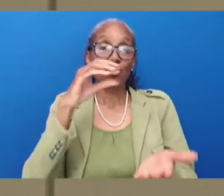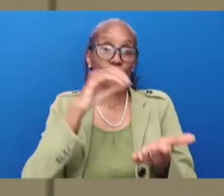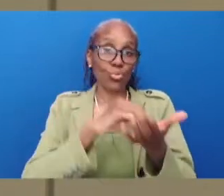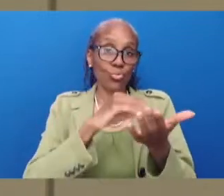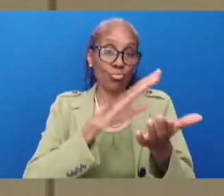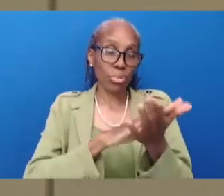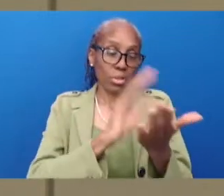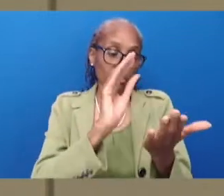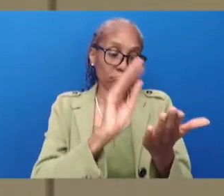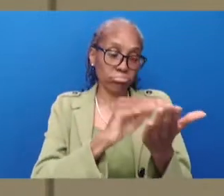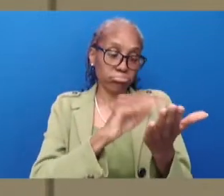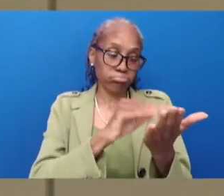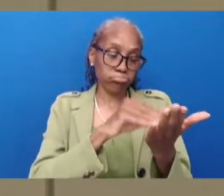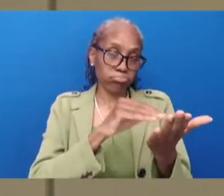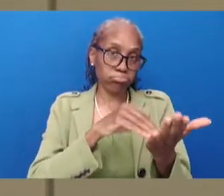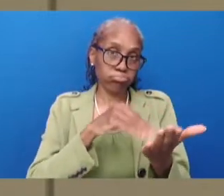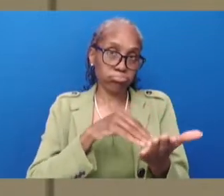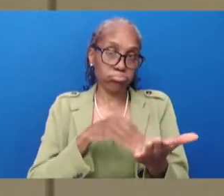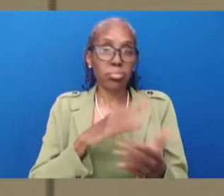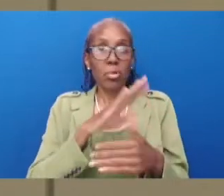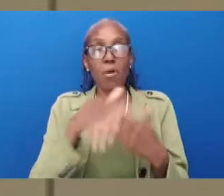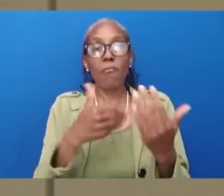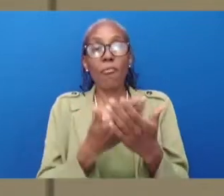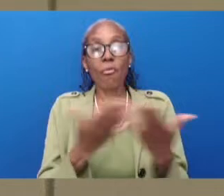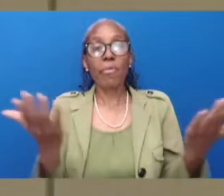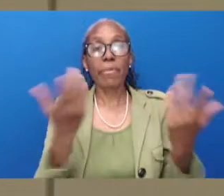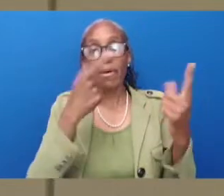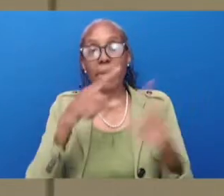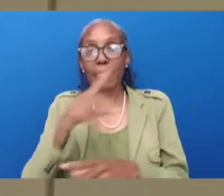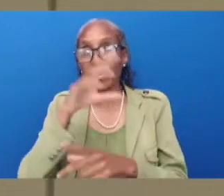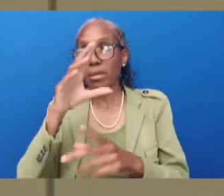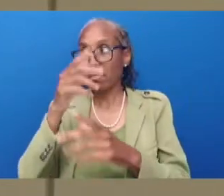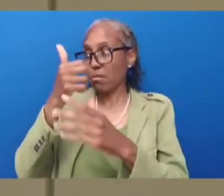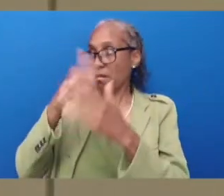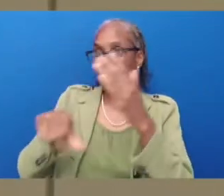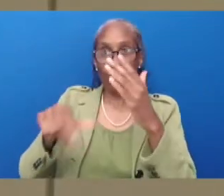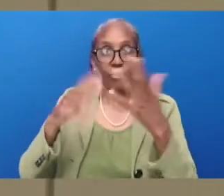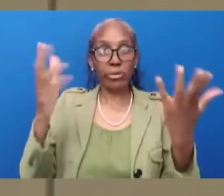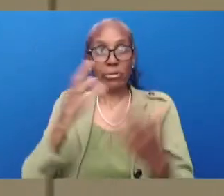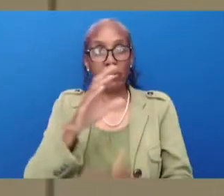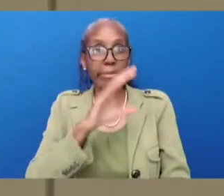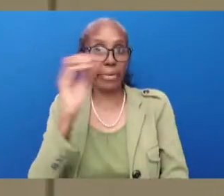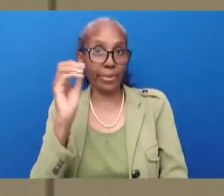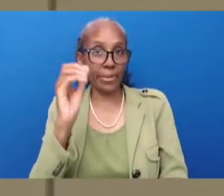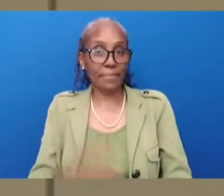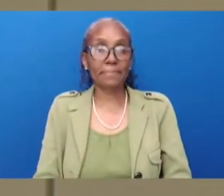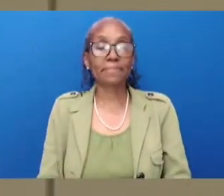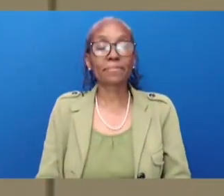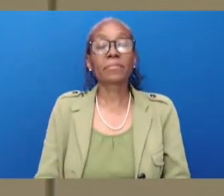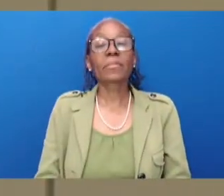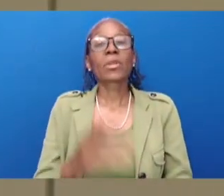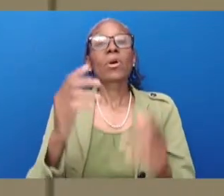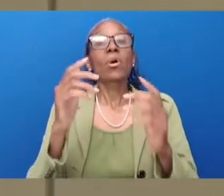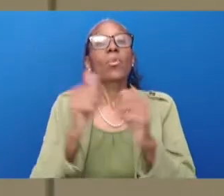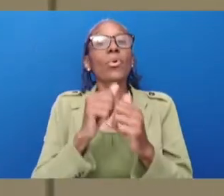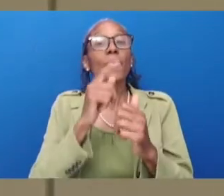ESSENTIAL AS THE OFFICIAL RECORD